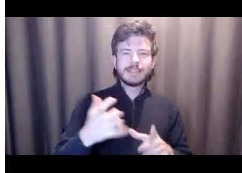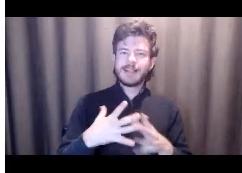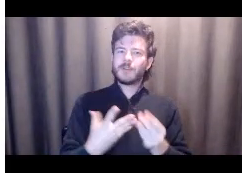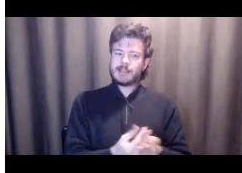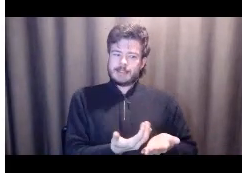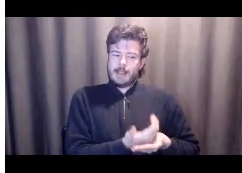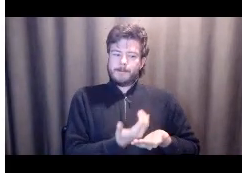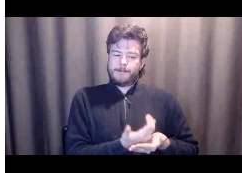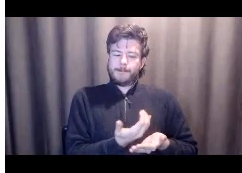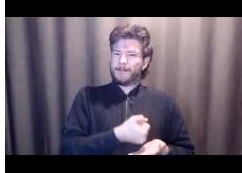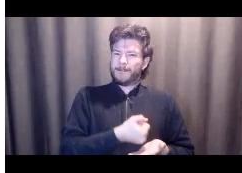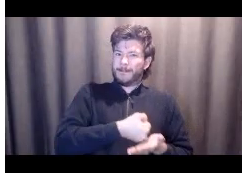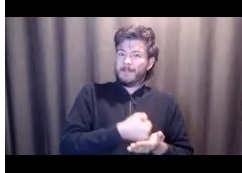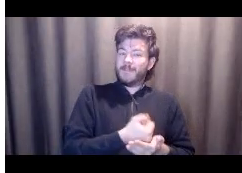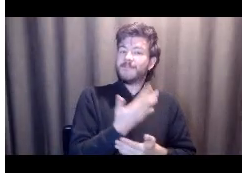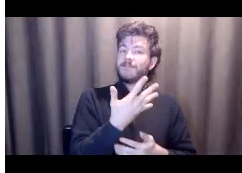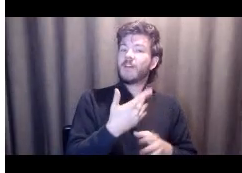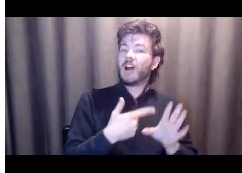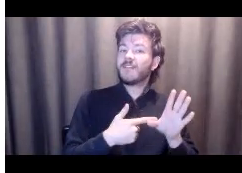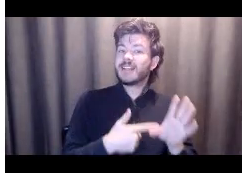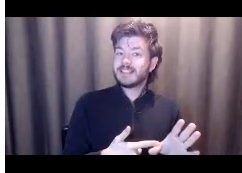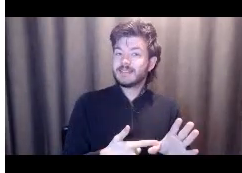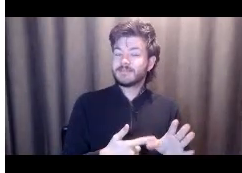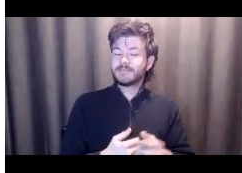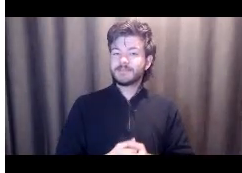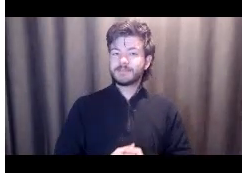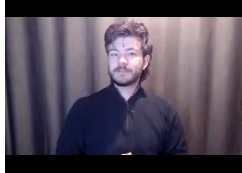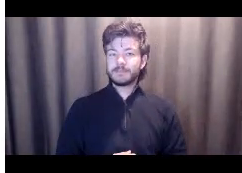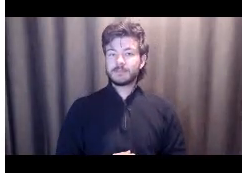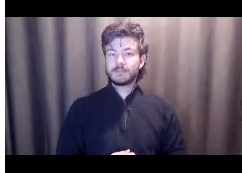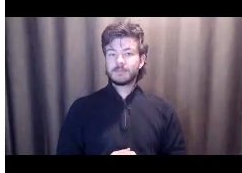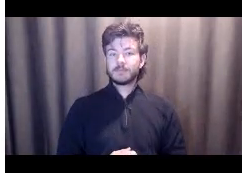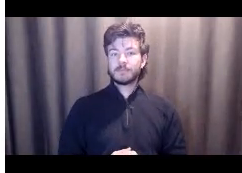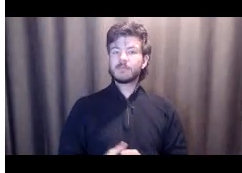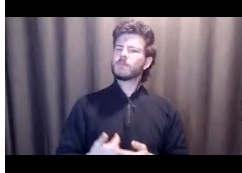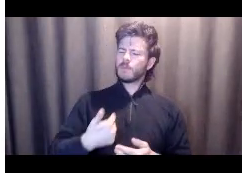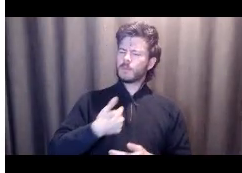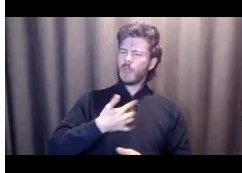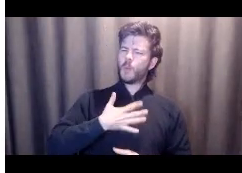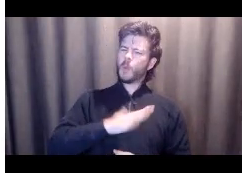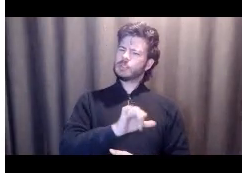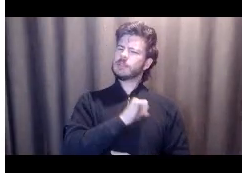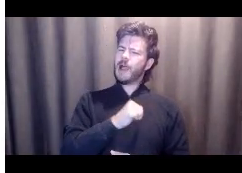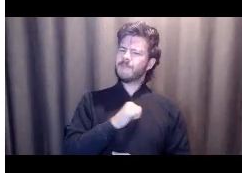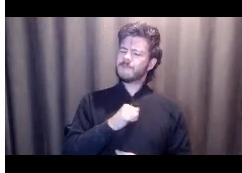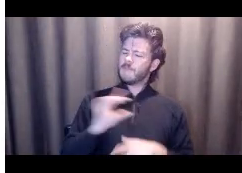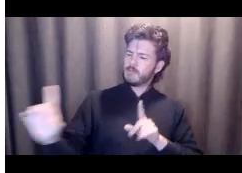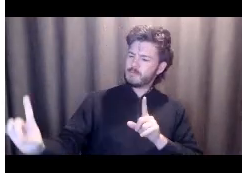as an employer if they choose to employ staff directly or use a contractor.